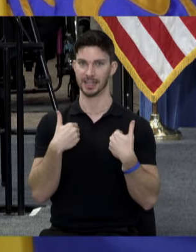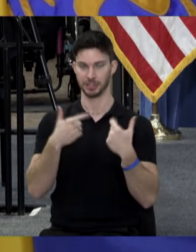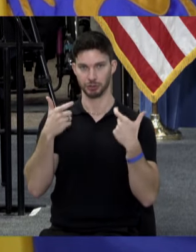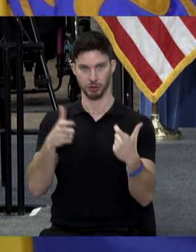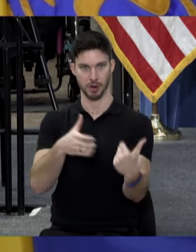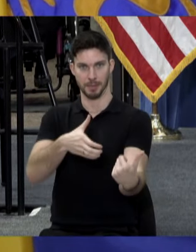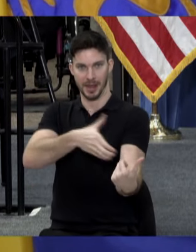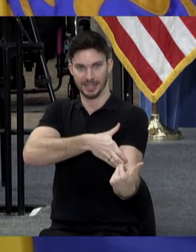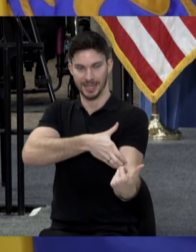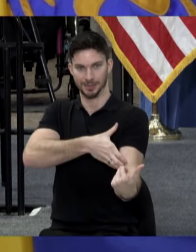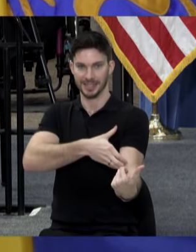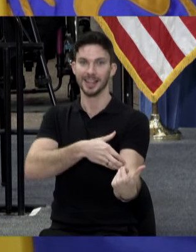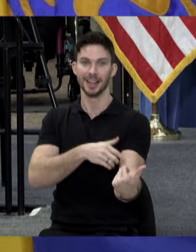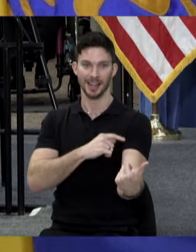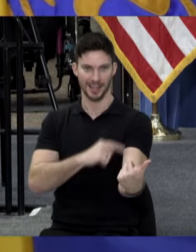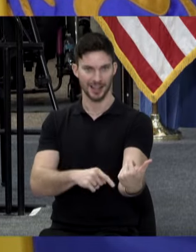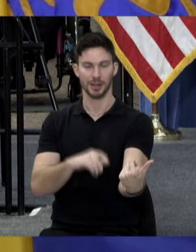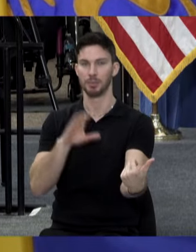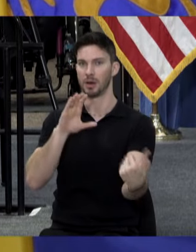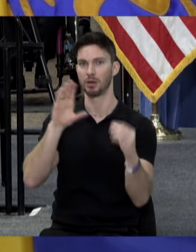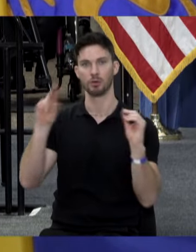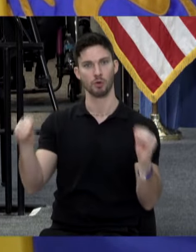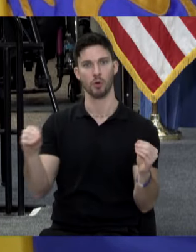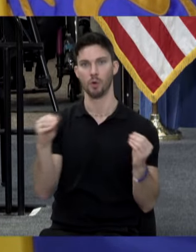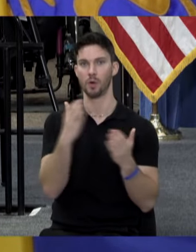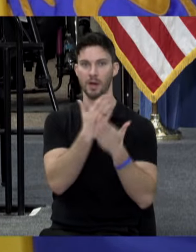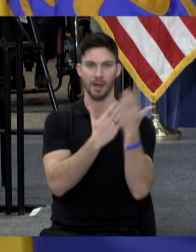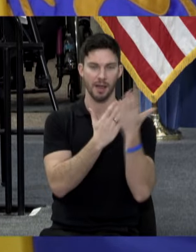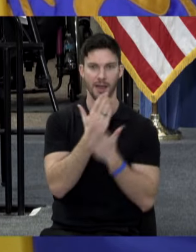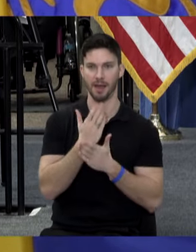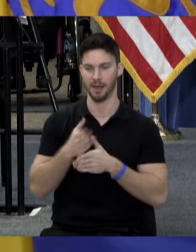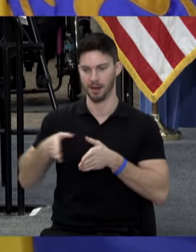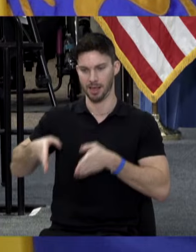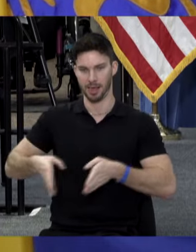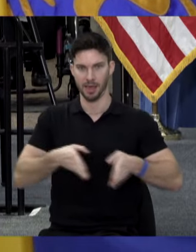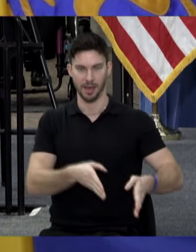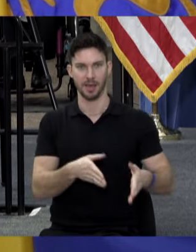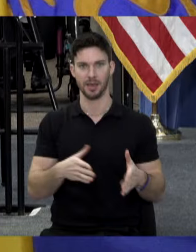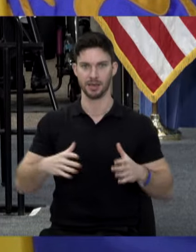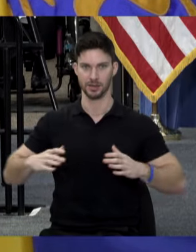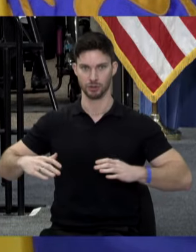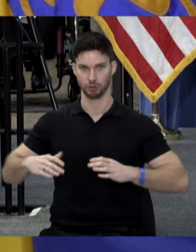but he has no hand function, no trunk function, no leg function whatsoever.